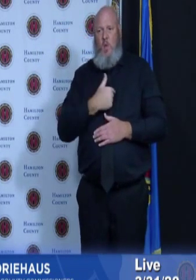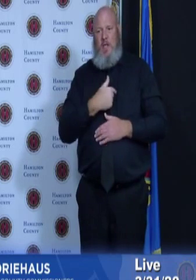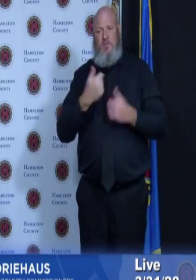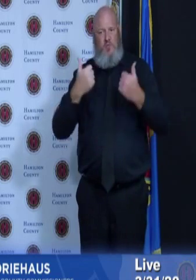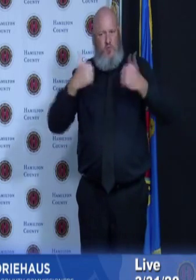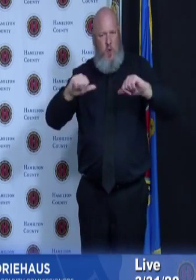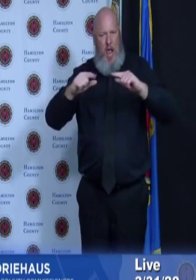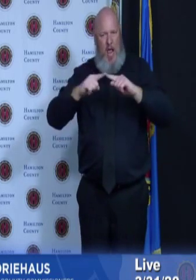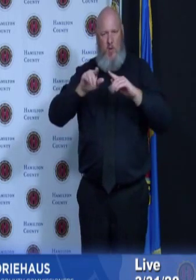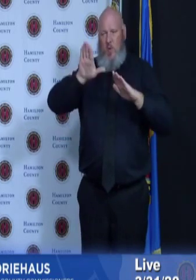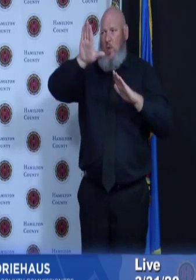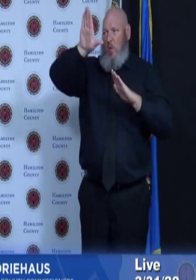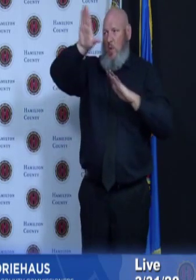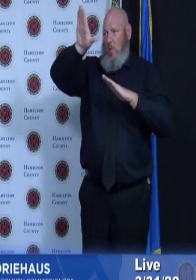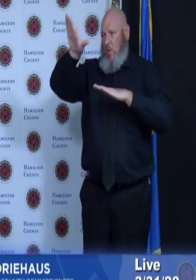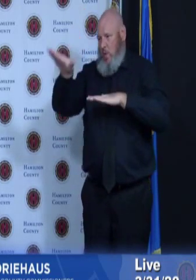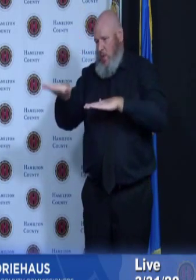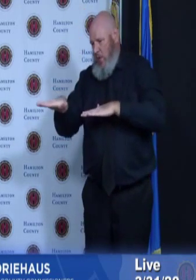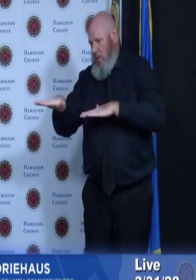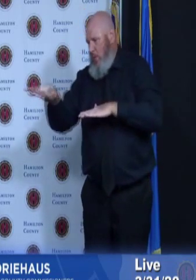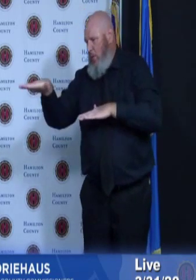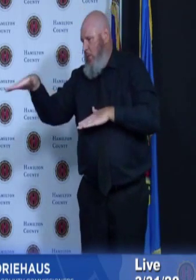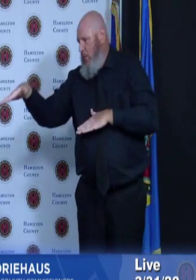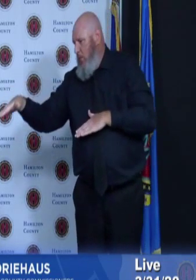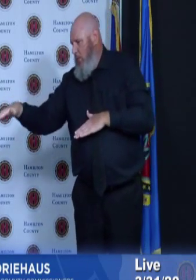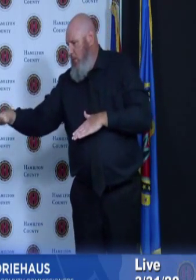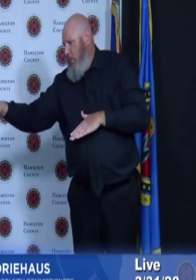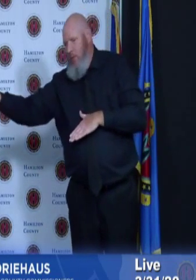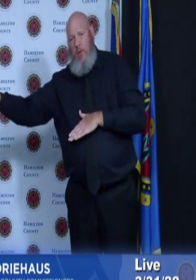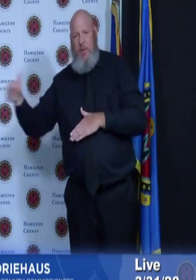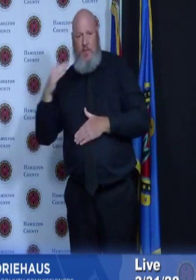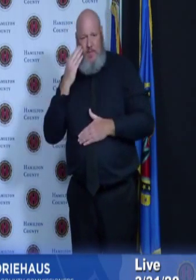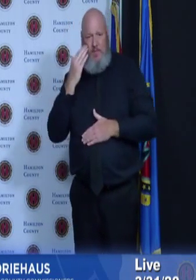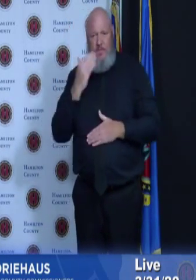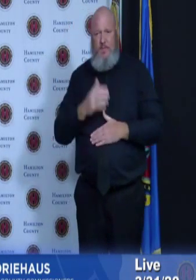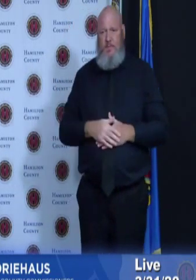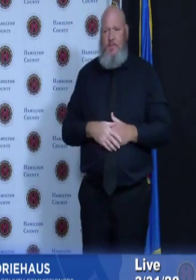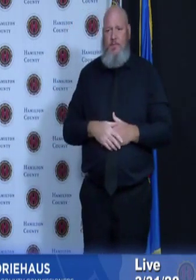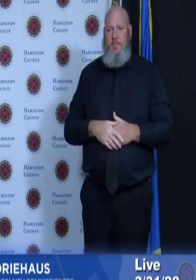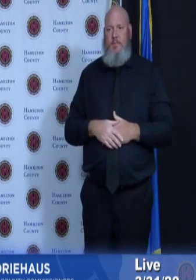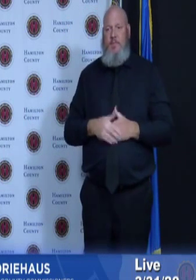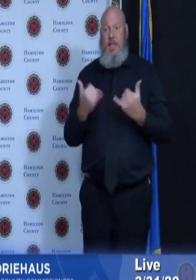sanitize thousands and thousands of masks for our frontline workers what we